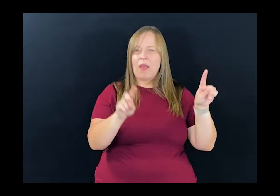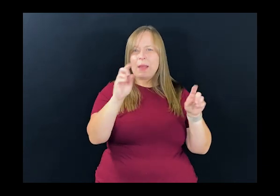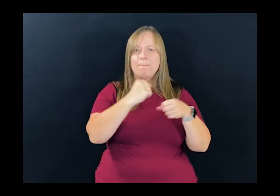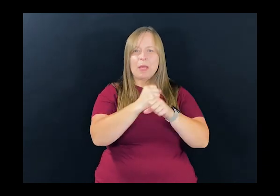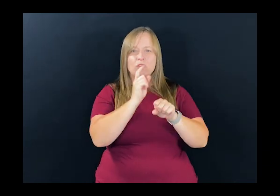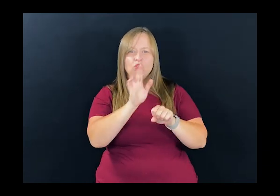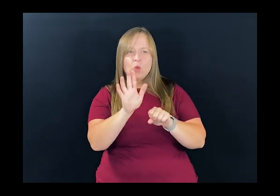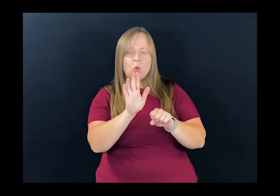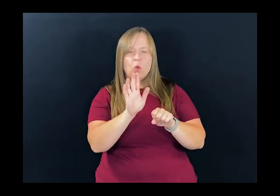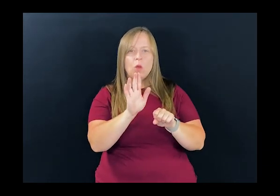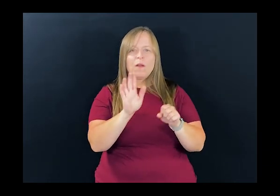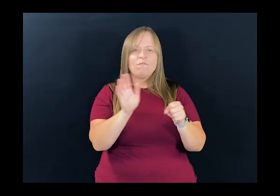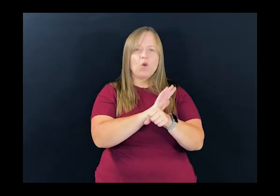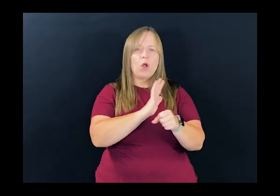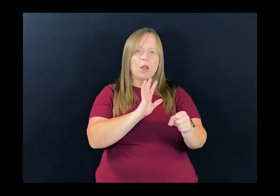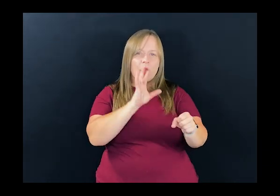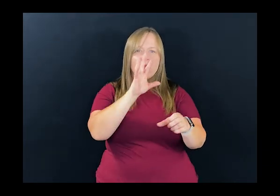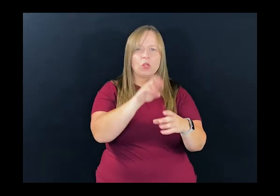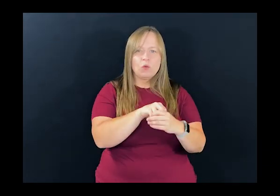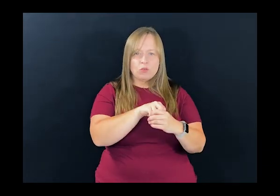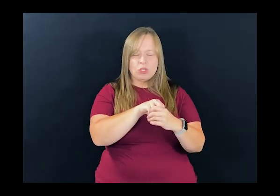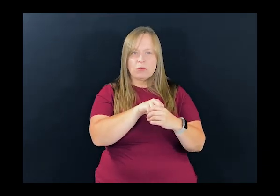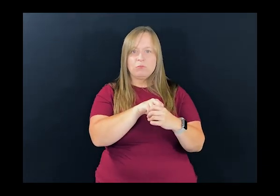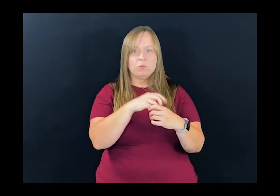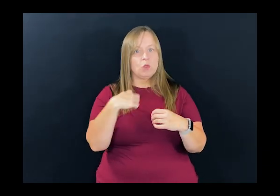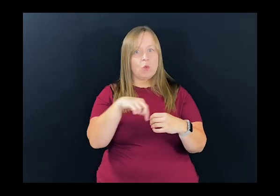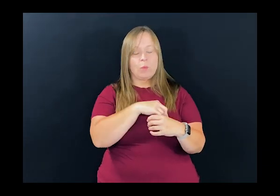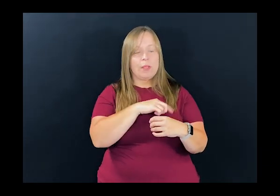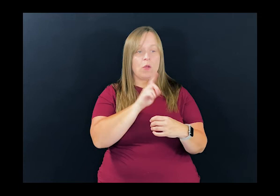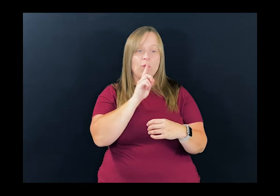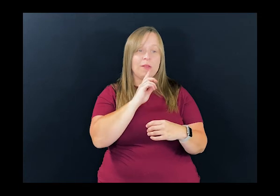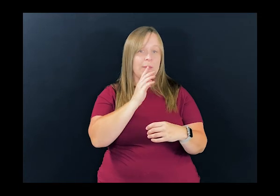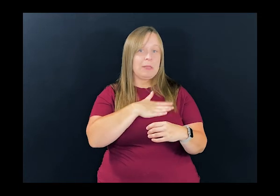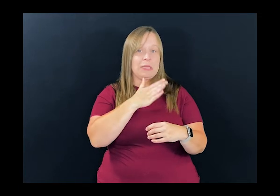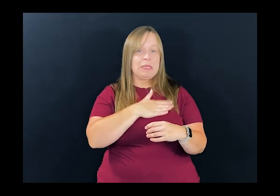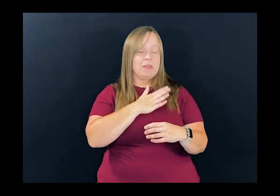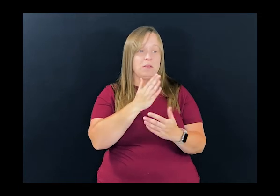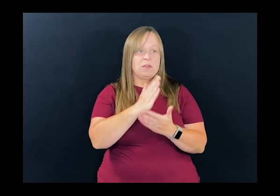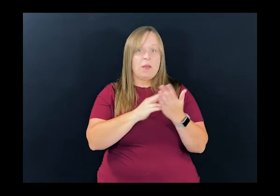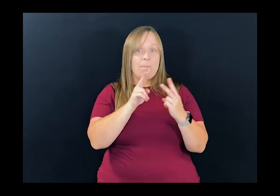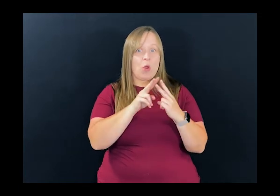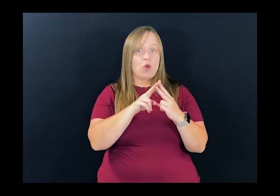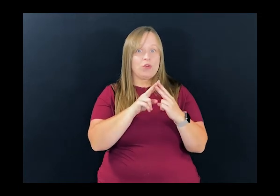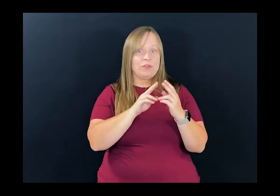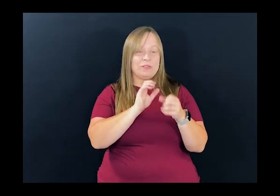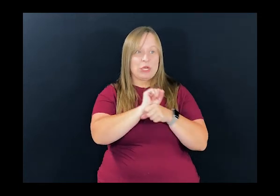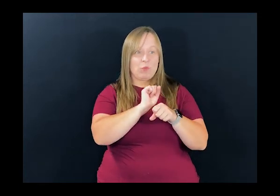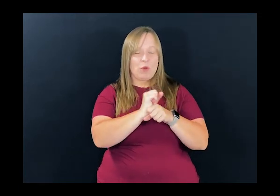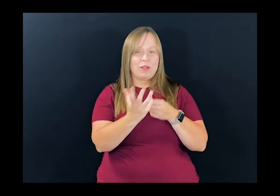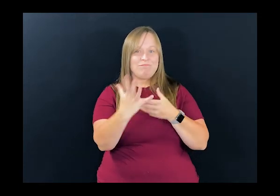to make sure that there is full inclusion. And so we're really pleased about some of our partners that we have joined